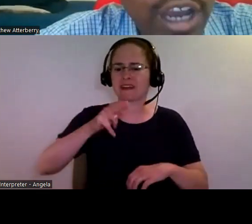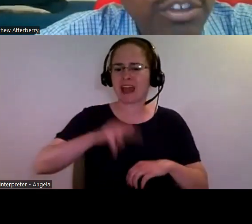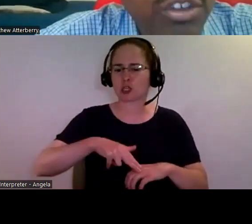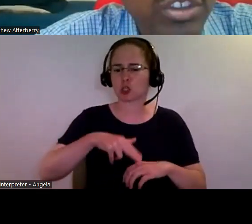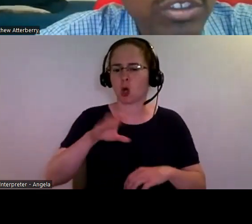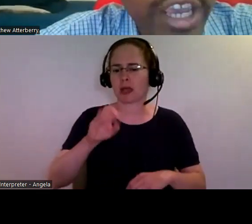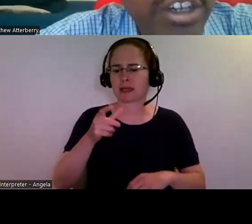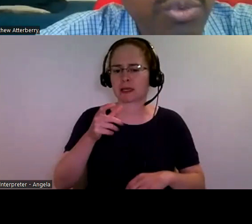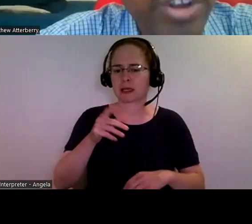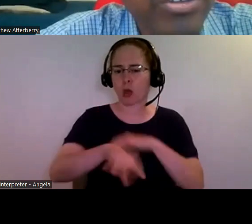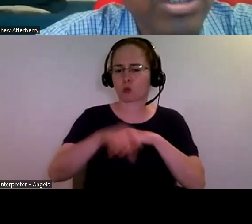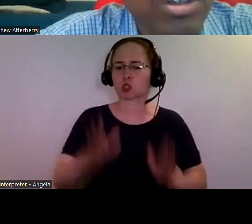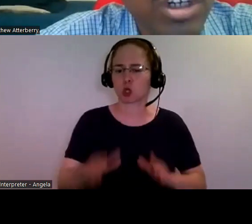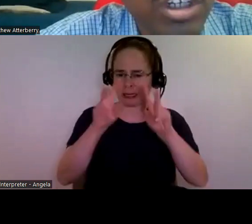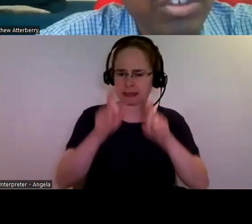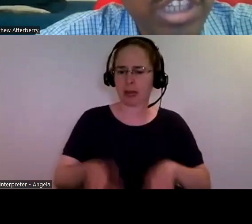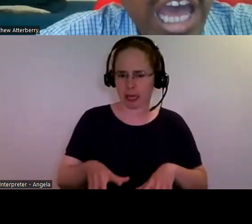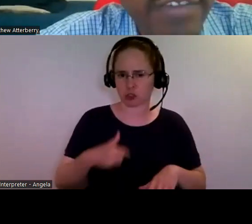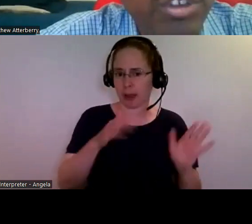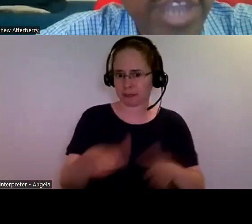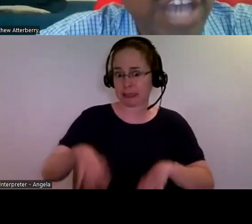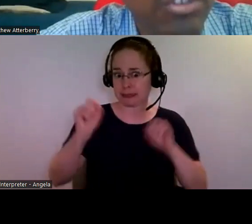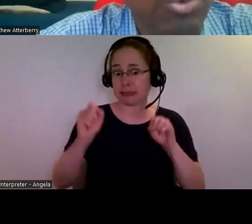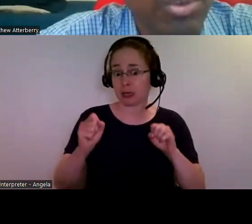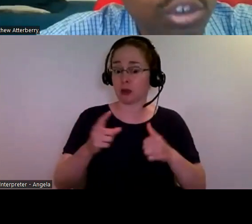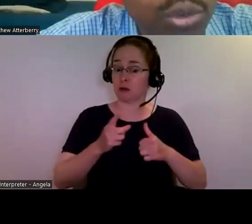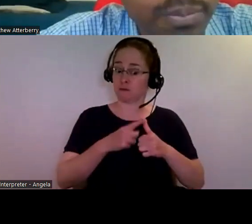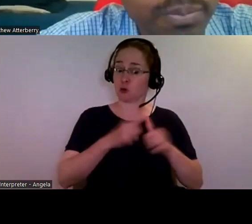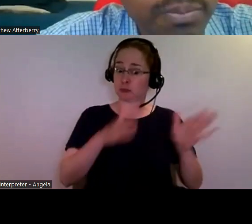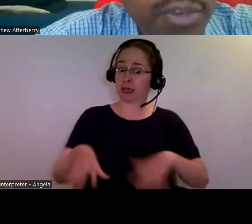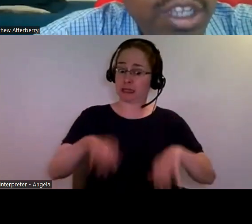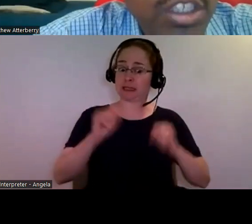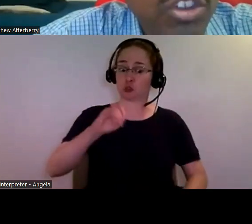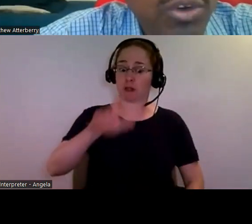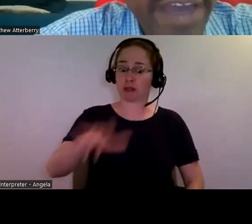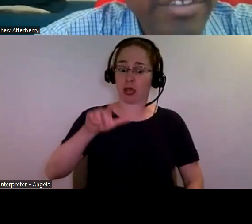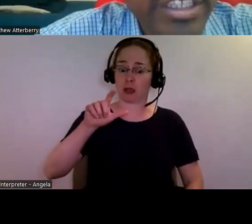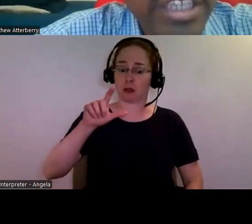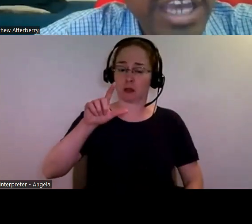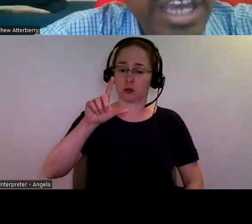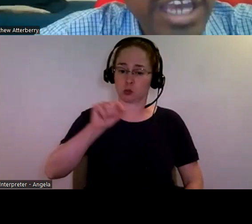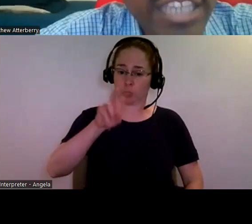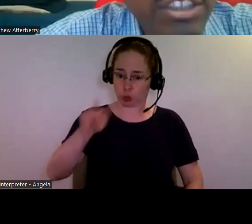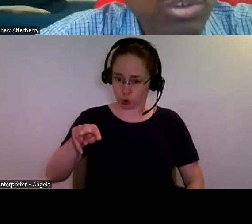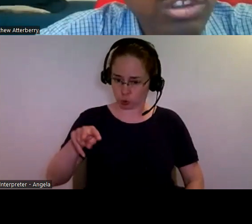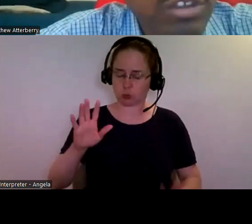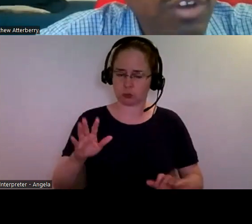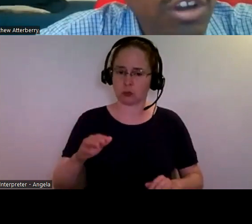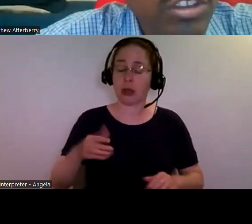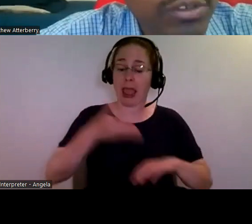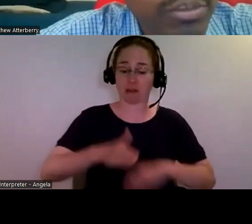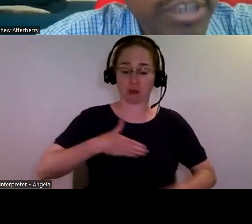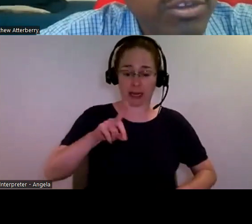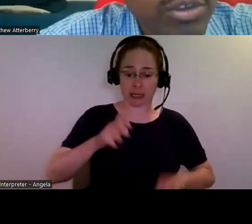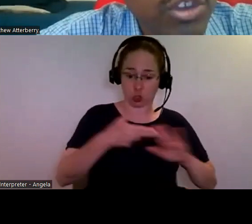that I was going to take originally on July 2022. So, after I got my diagnosis of autism spectrum